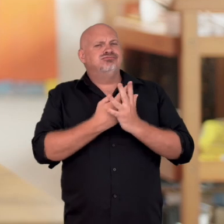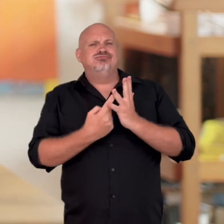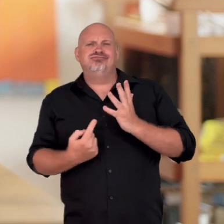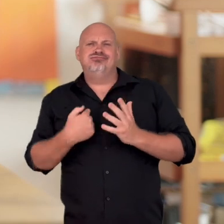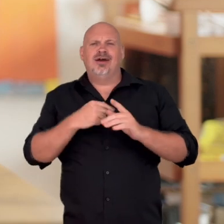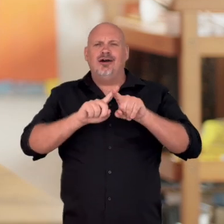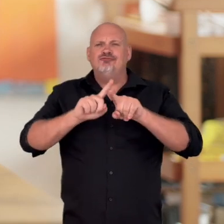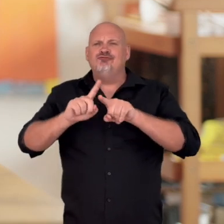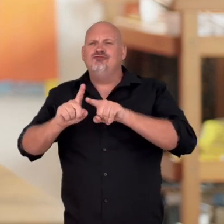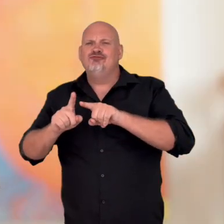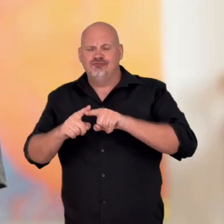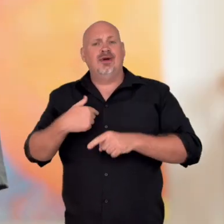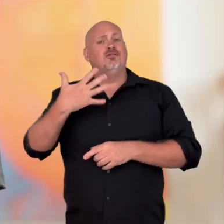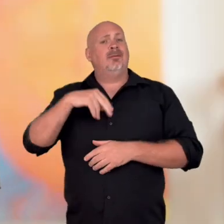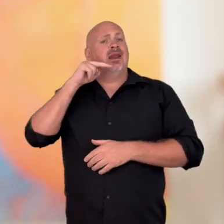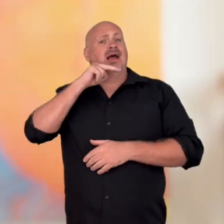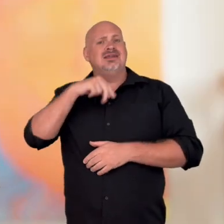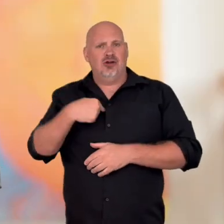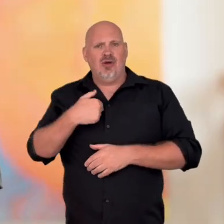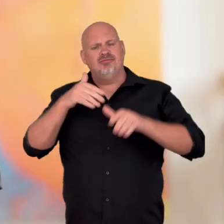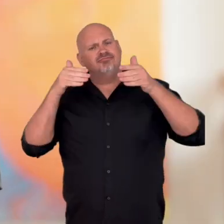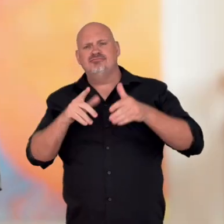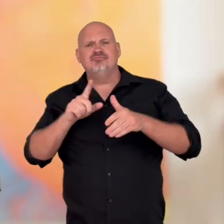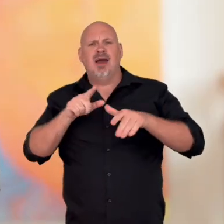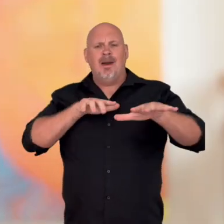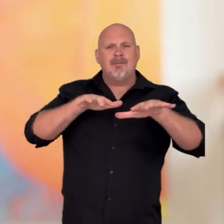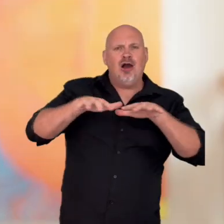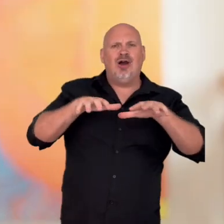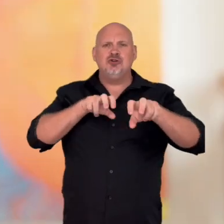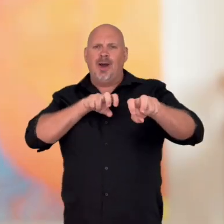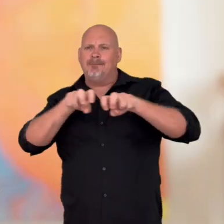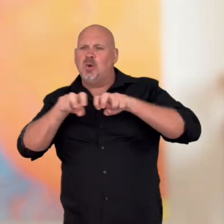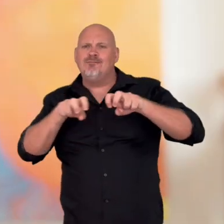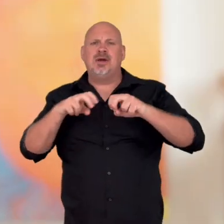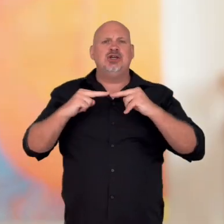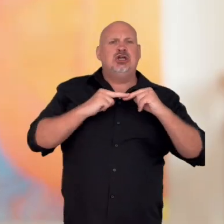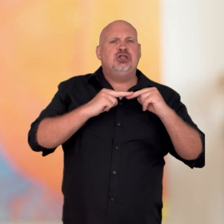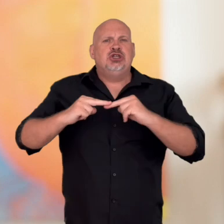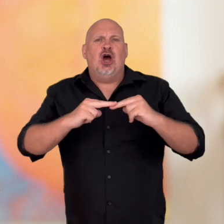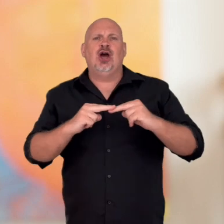my works are about migration and movements and journey and how to create home everywhere you are